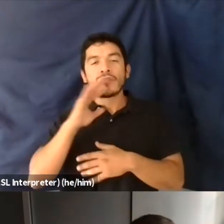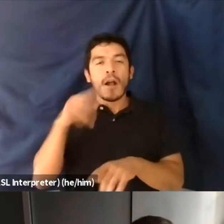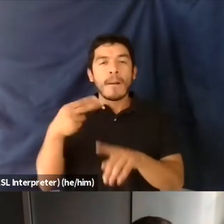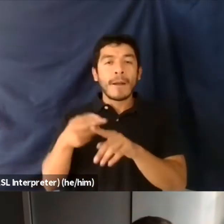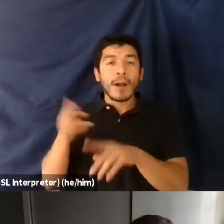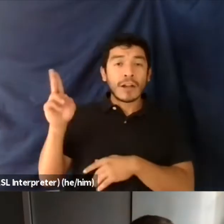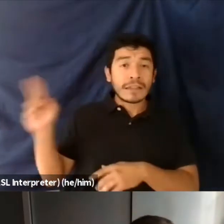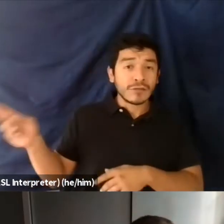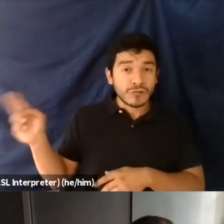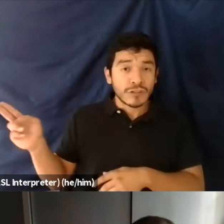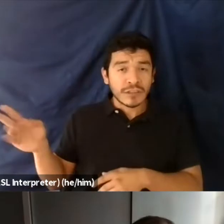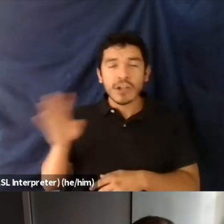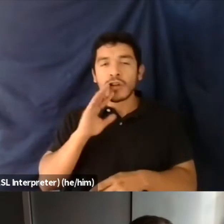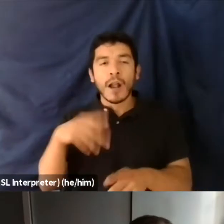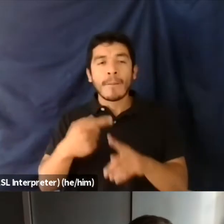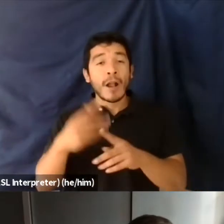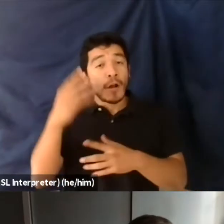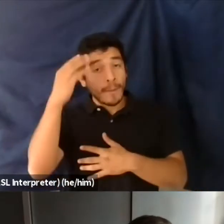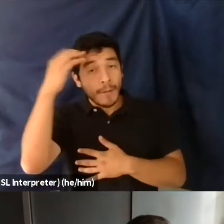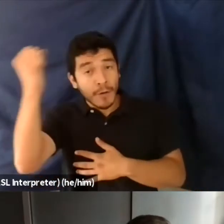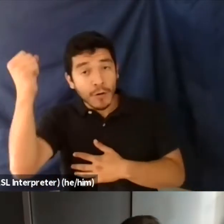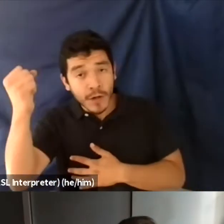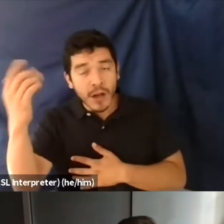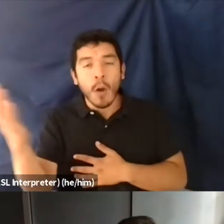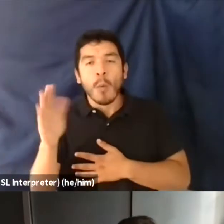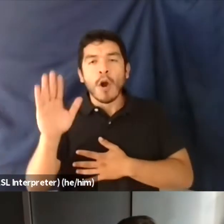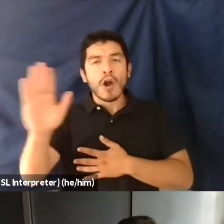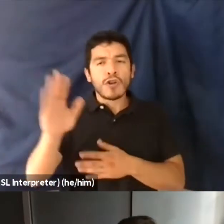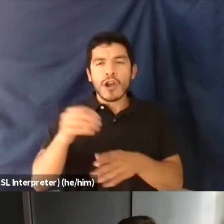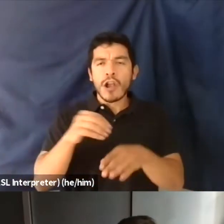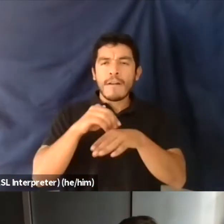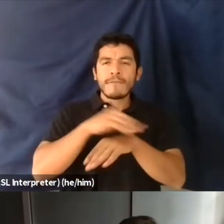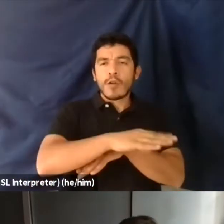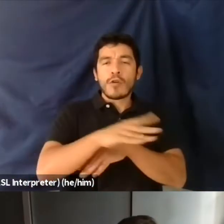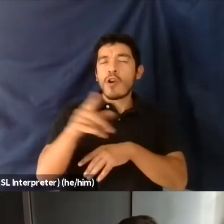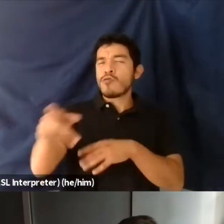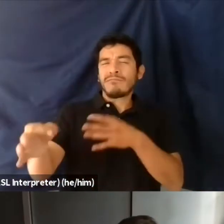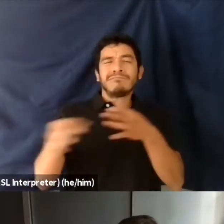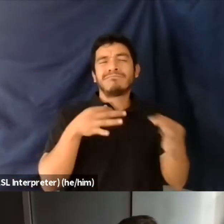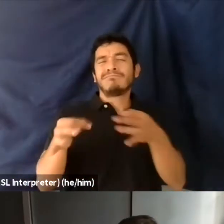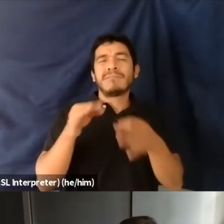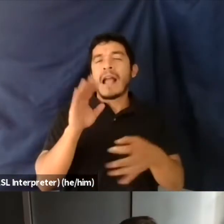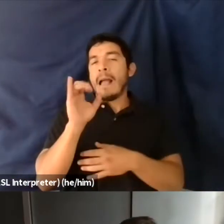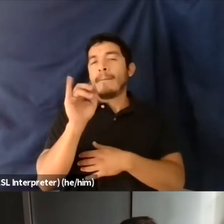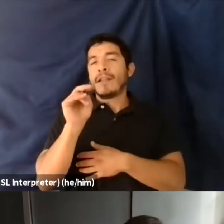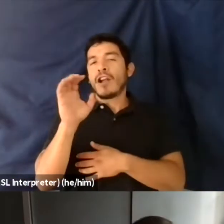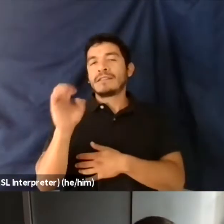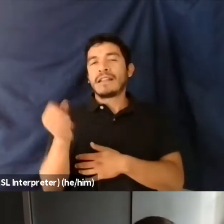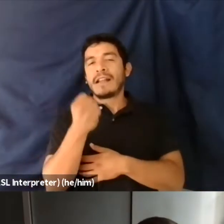What were kind of your influences, I guess you mentioned Beyonce's Lemonade, but is there, what were you pointing to when you were trying to explain